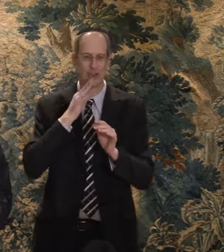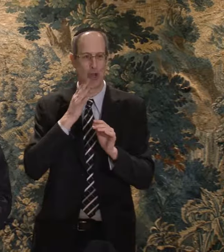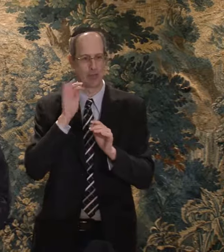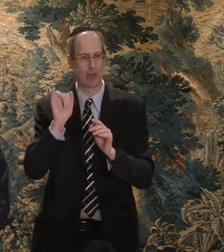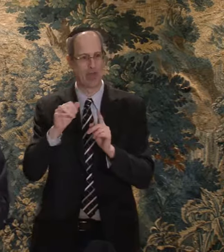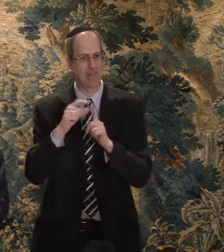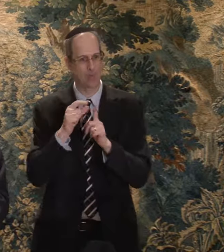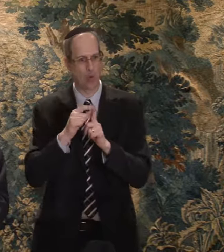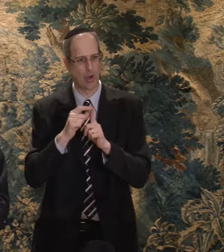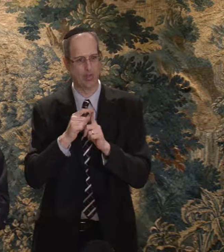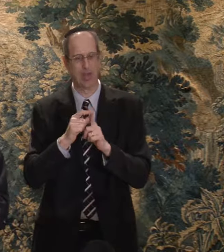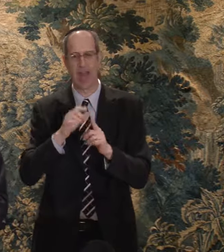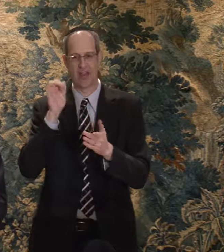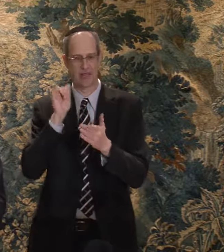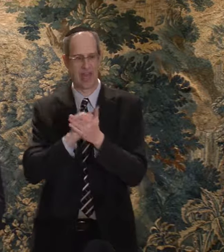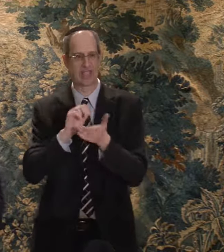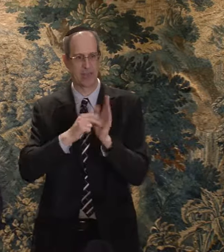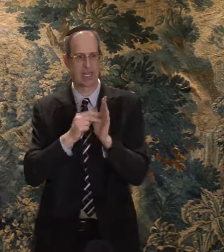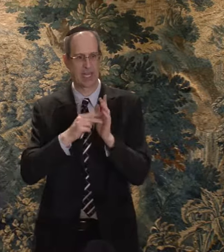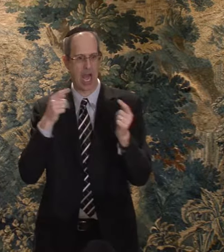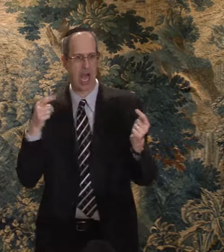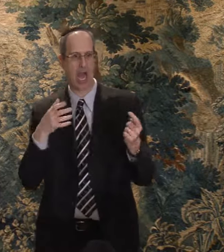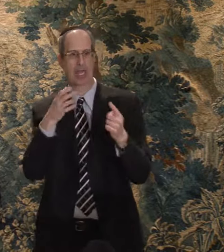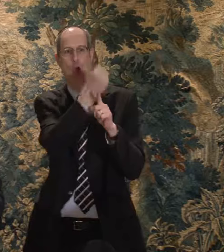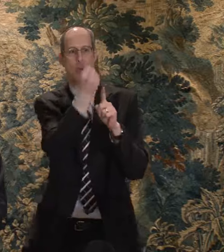accomplishment is all about and he said like this from the shame of schmoitle